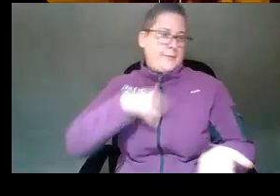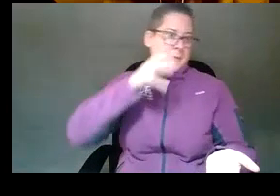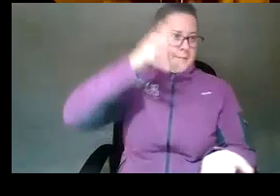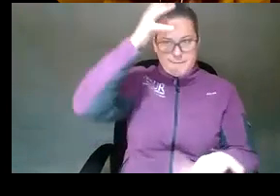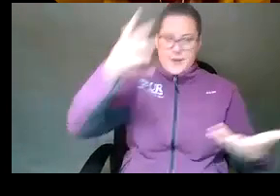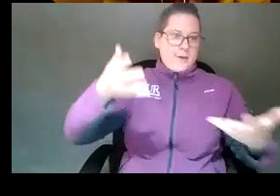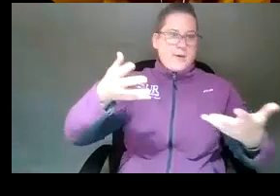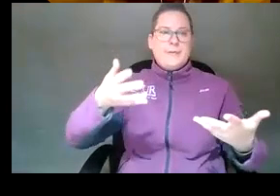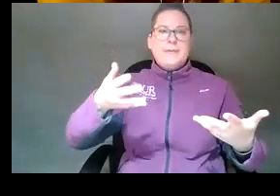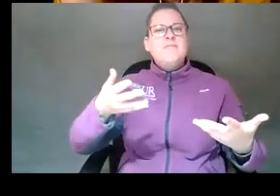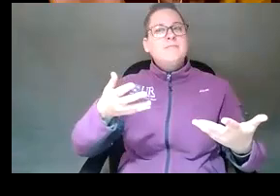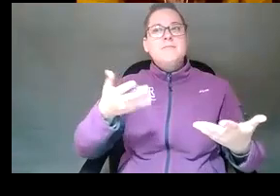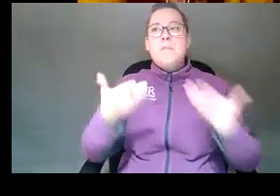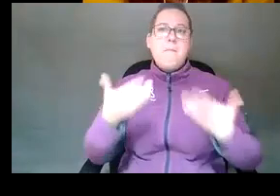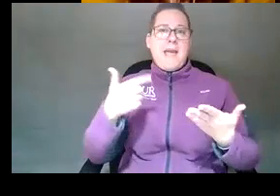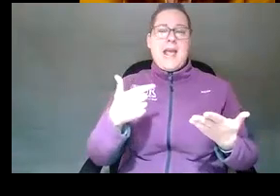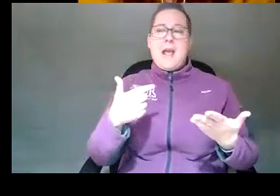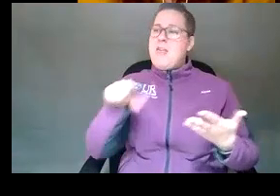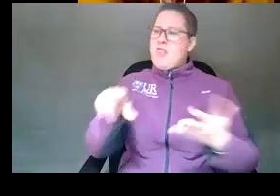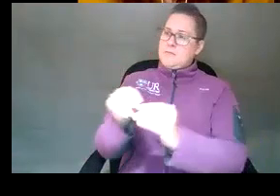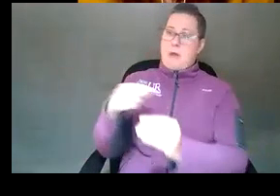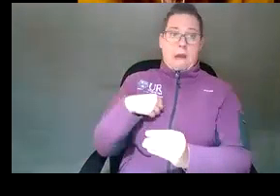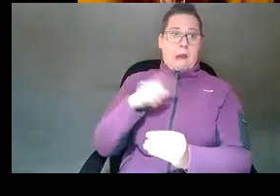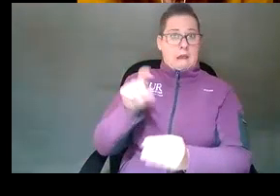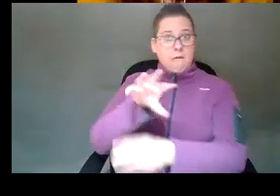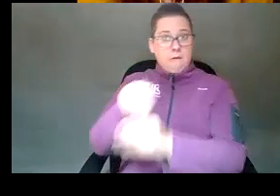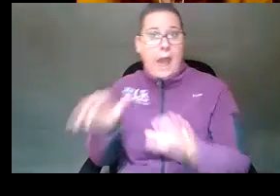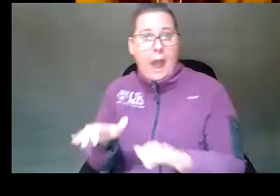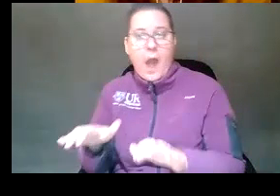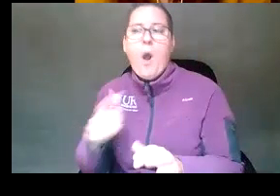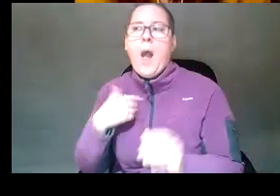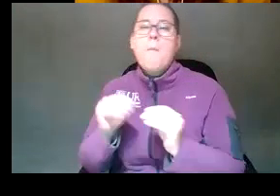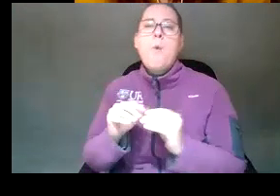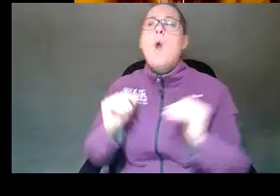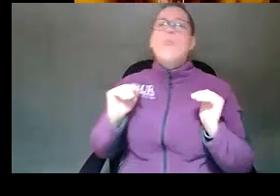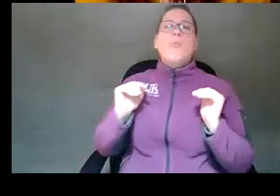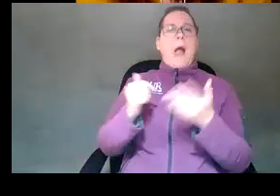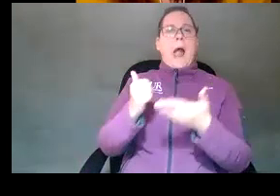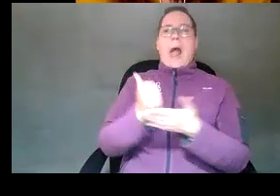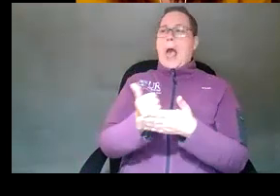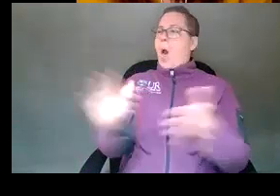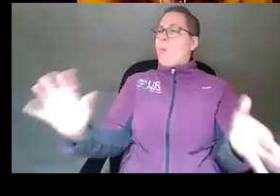whether it's having that more active role or just sort of facilitating the visit in a different way